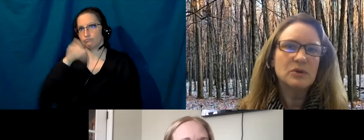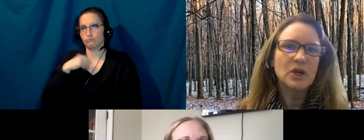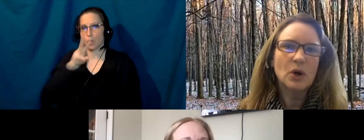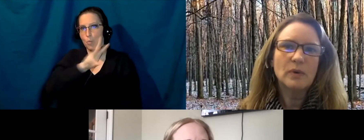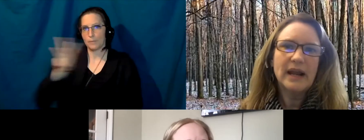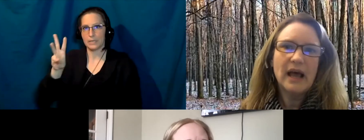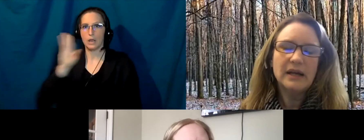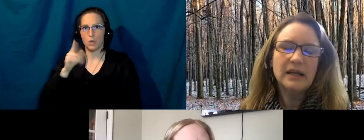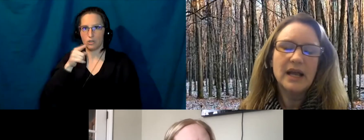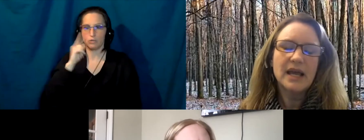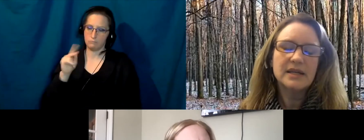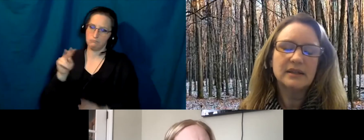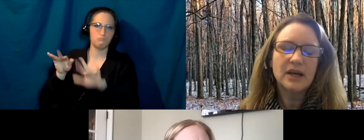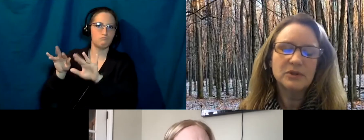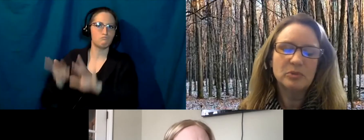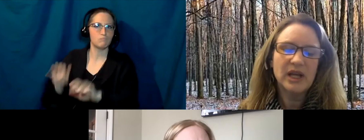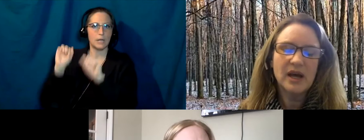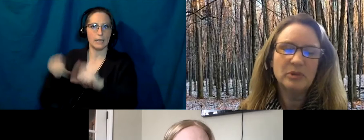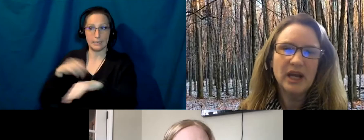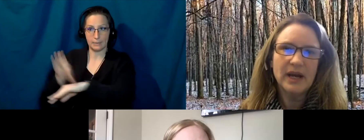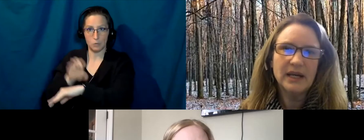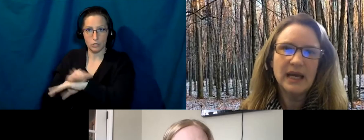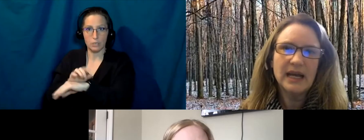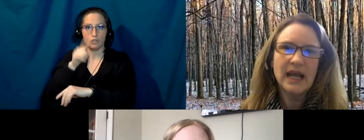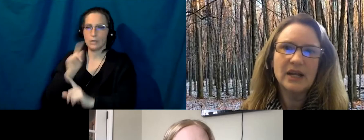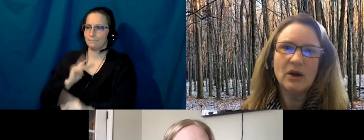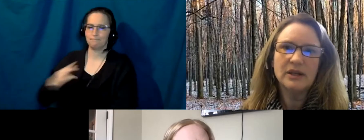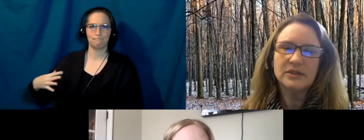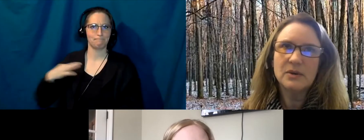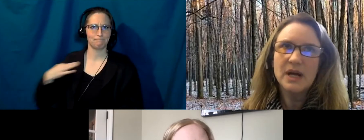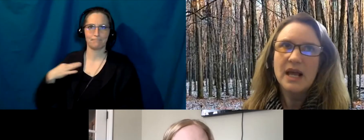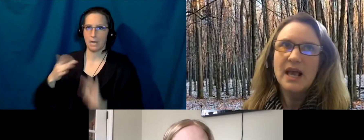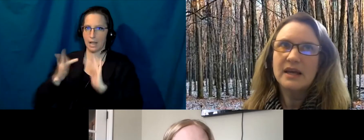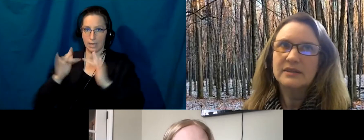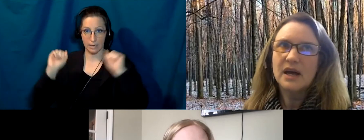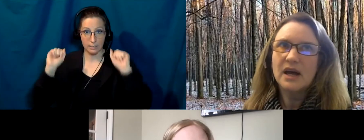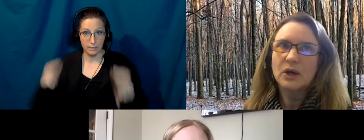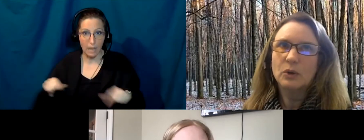can go right on and it allows you to apply right online and it also has a great